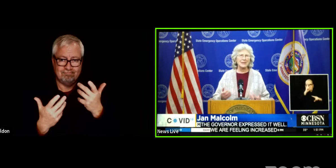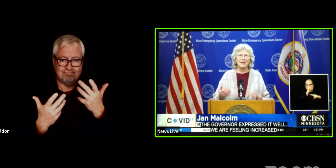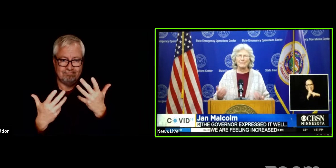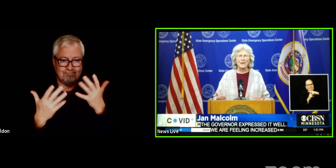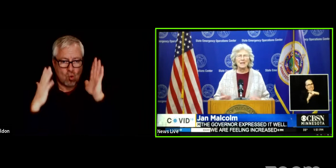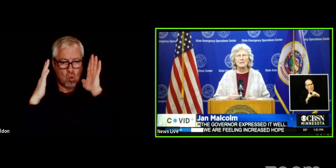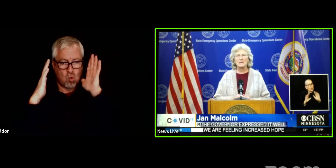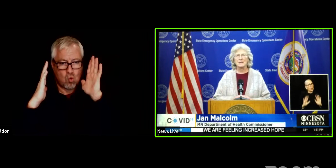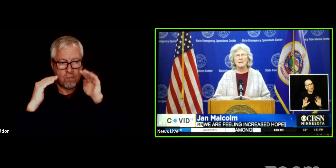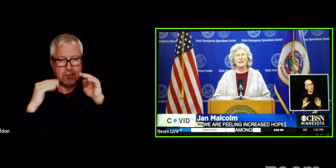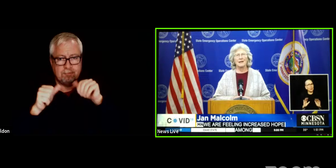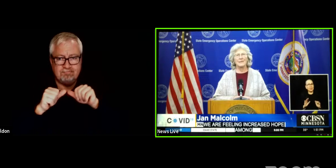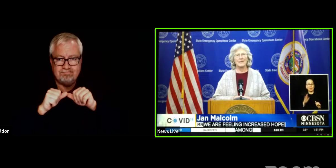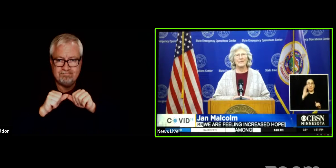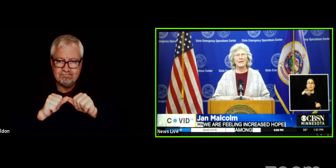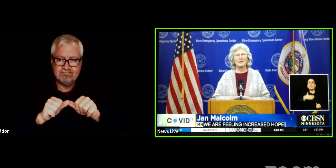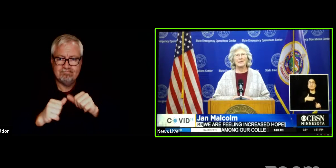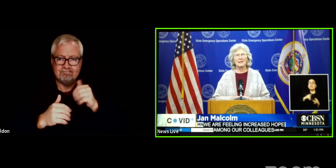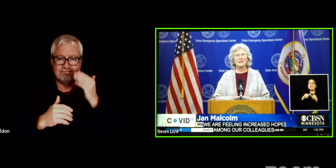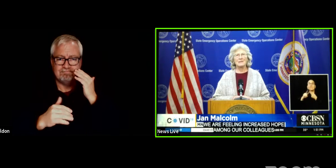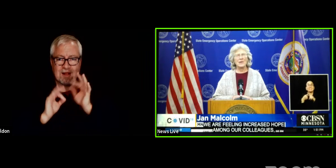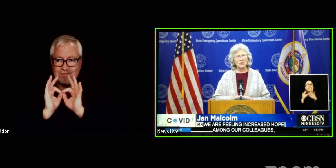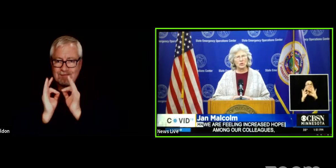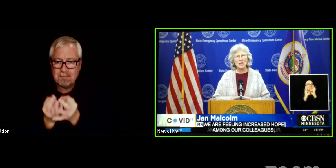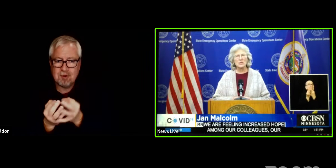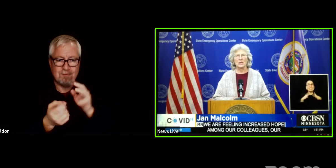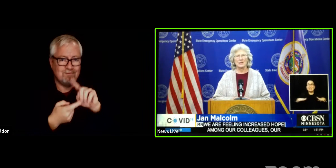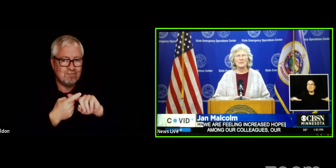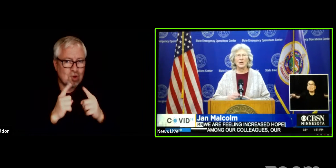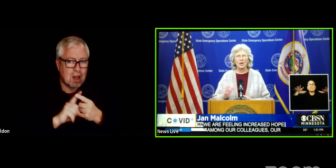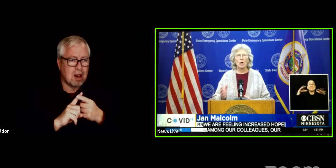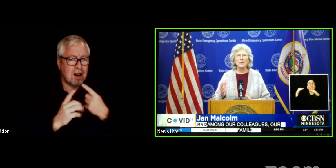FAMILY, OUR FRIENDS, THAT THINGS ARE CHANGING, THINGS ARE GOING